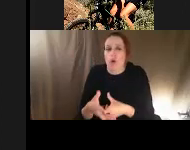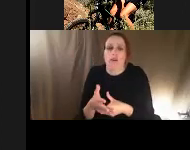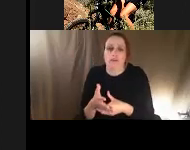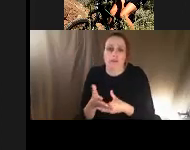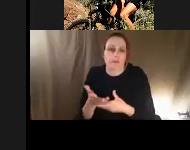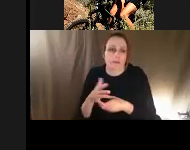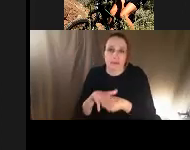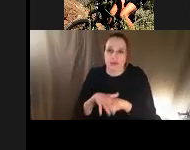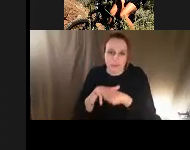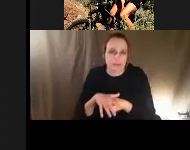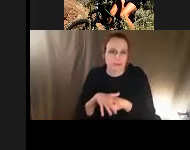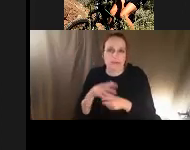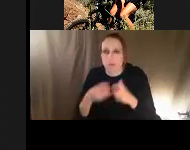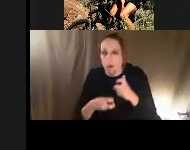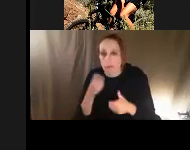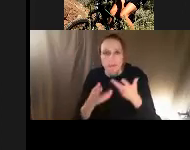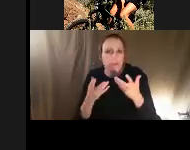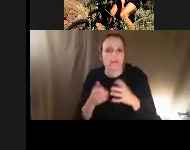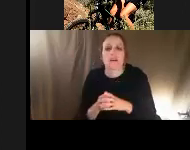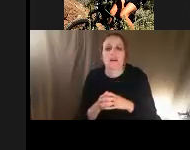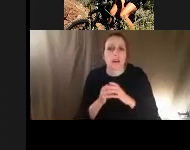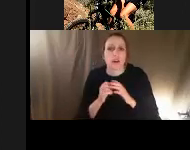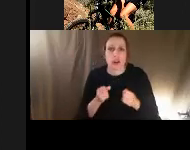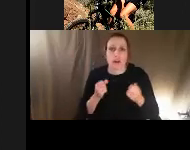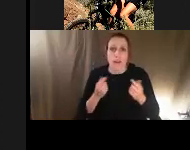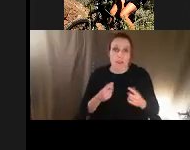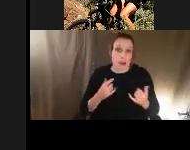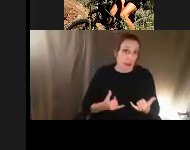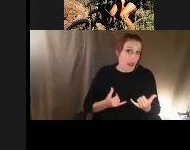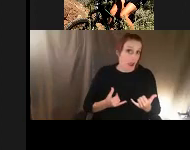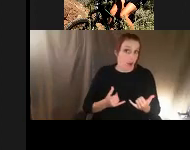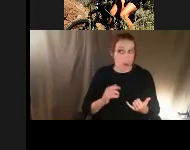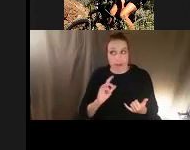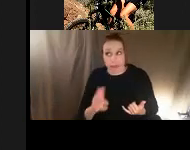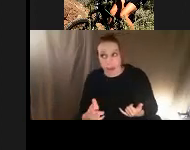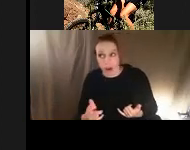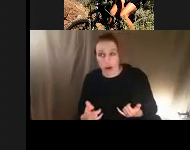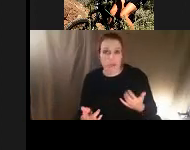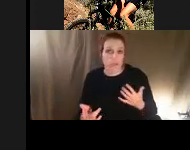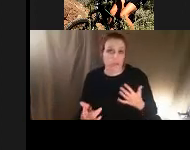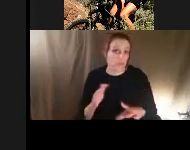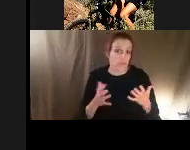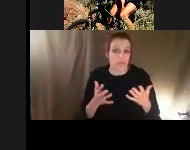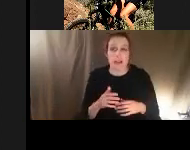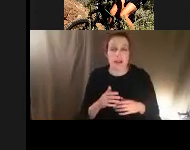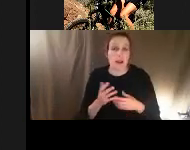It could be sooner. It could be later. It doesn't tend to matter. Those suppressed emotions can leak out or they can